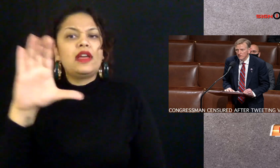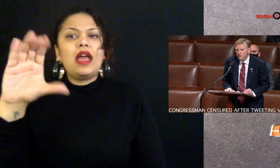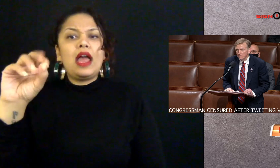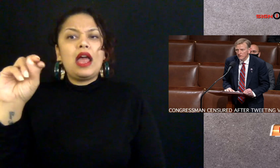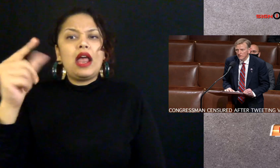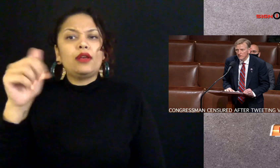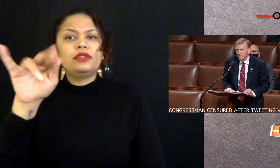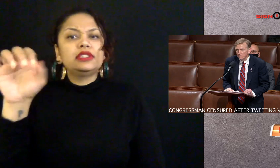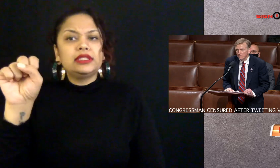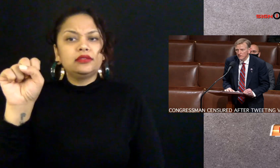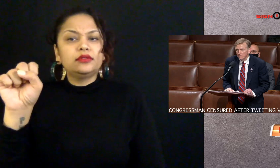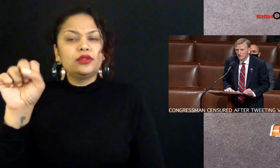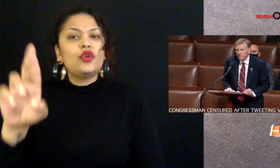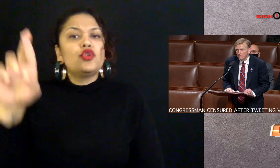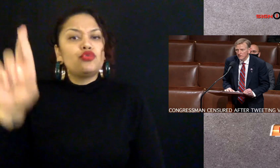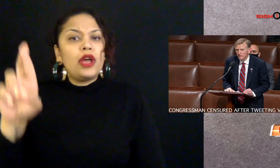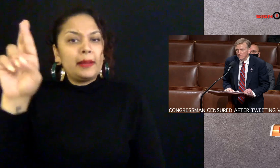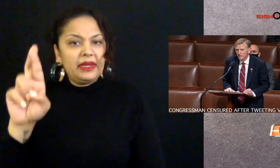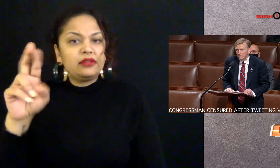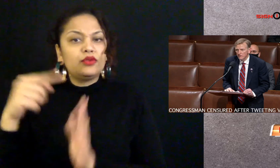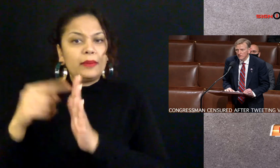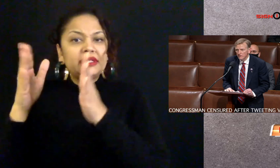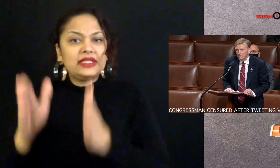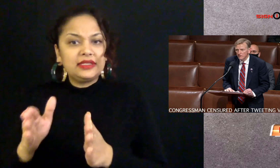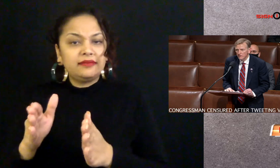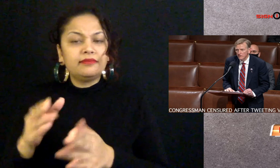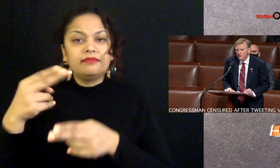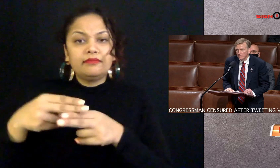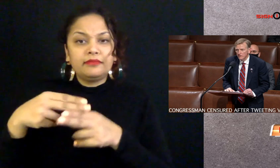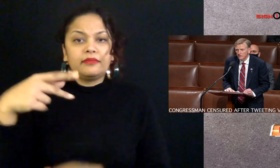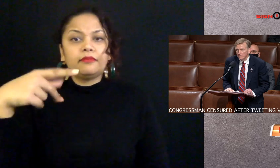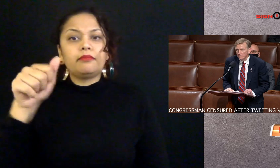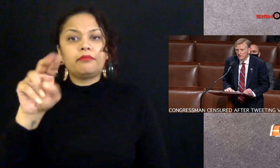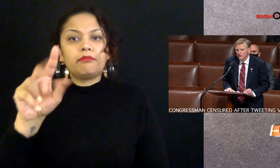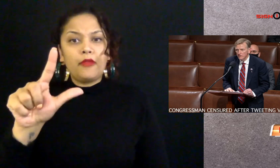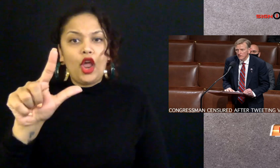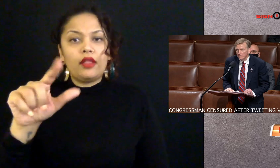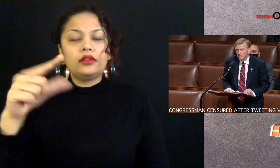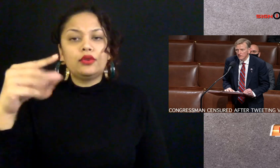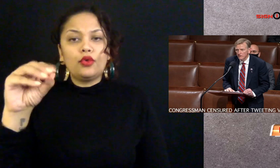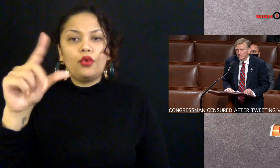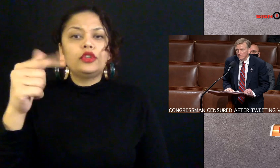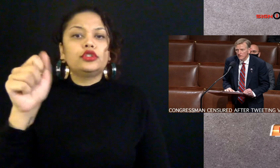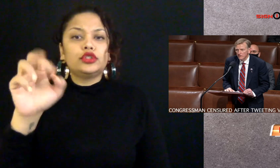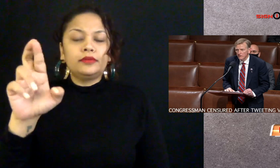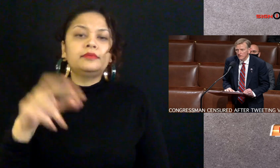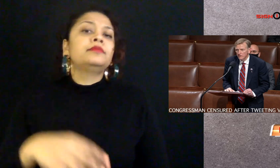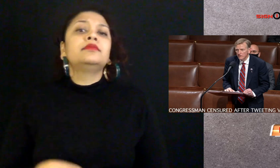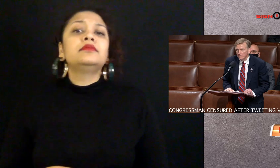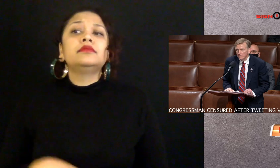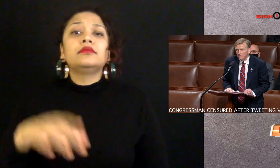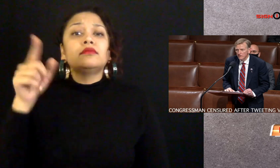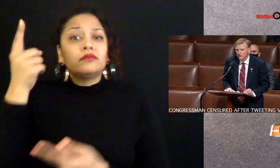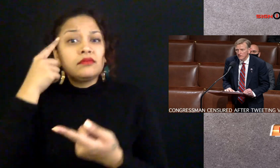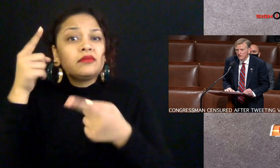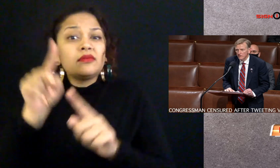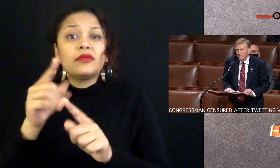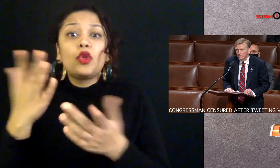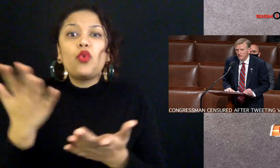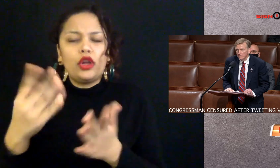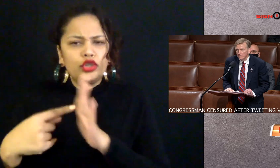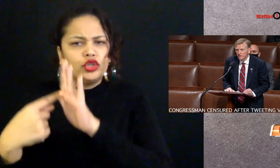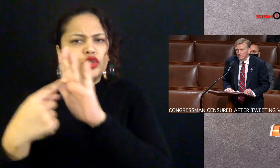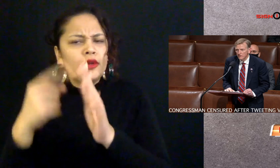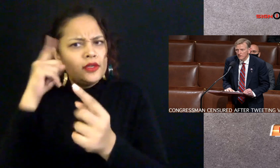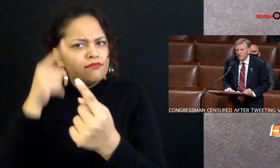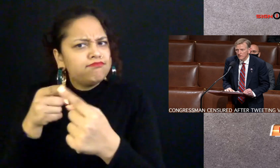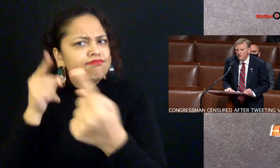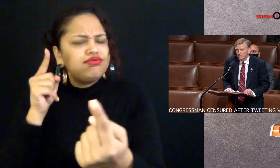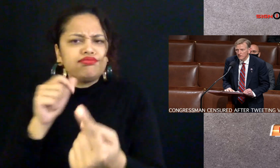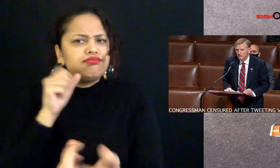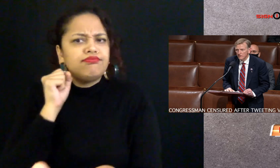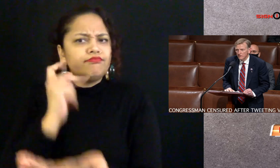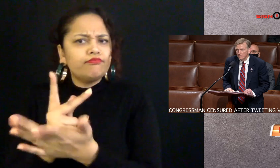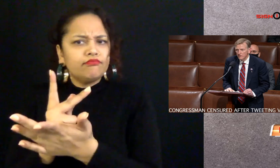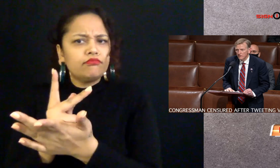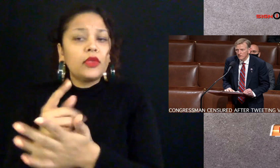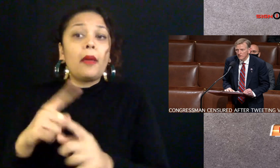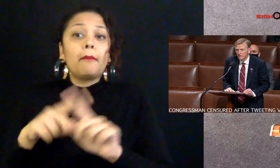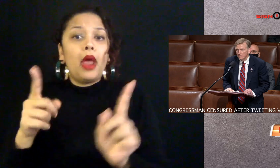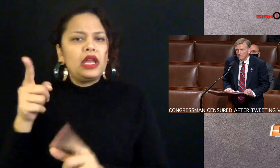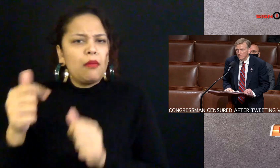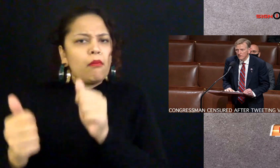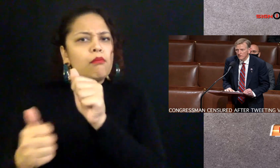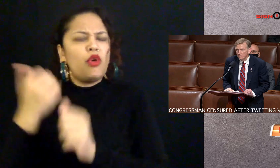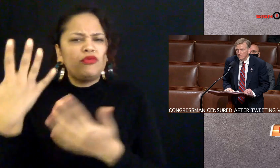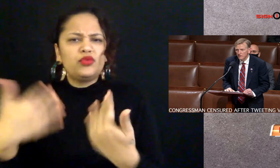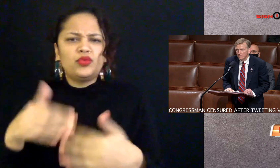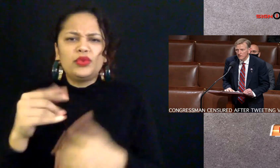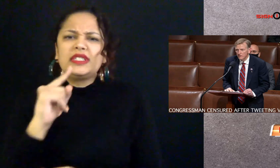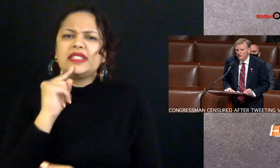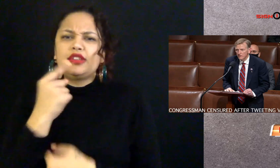fellow member of Congress Republican representative Paul Gosar censure is simply an expression